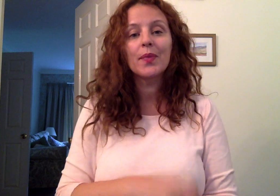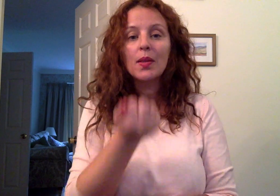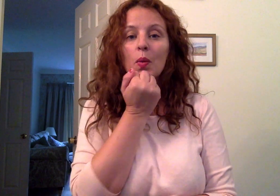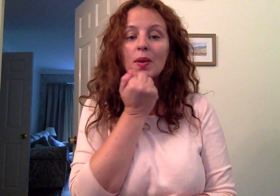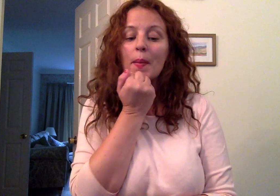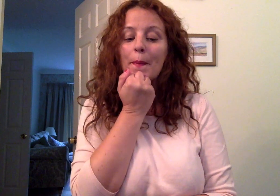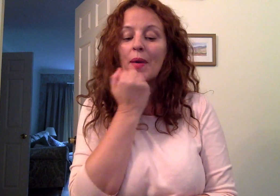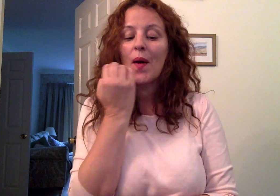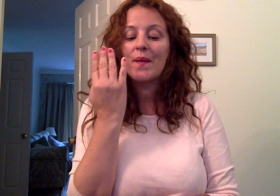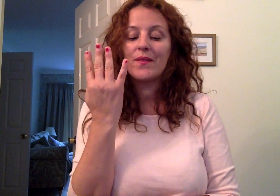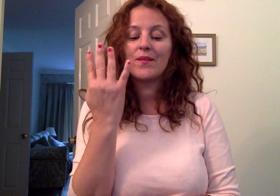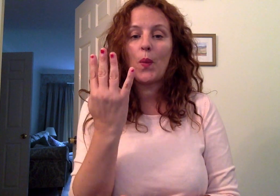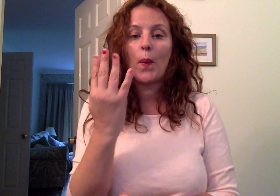Number 4